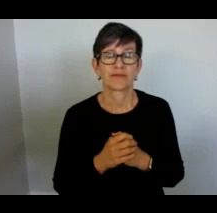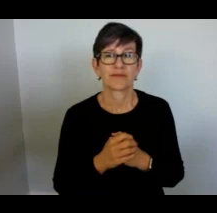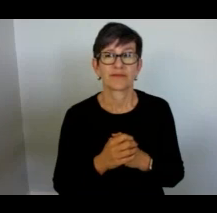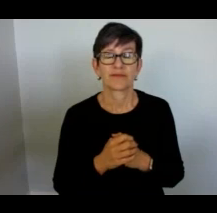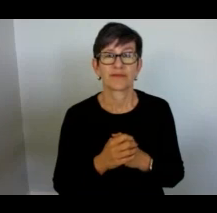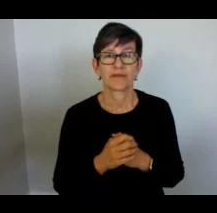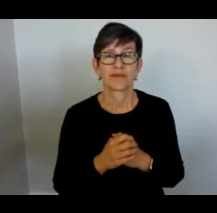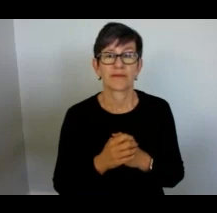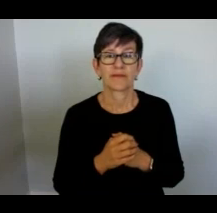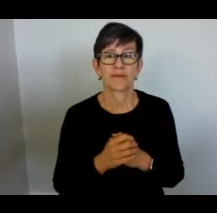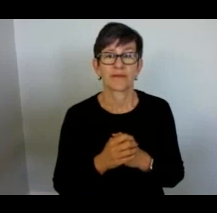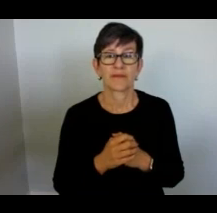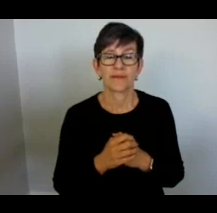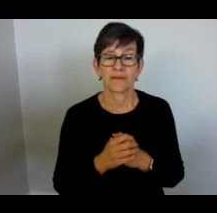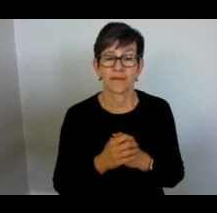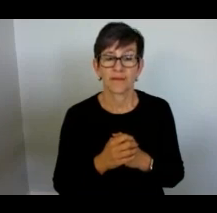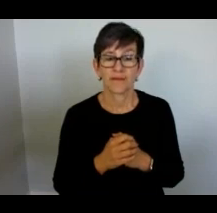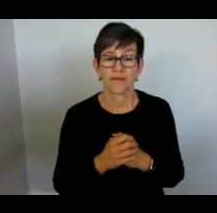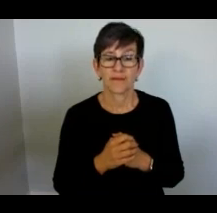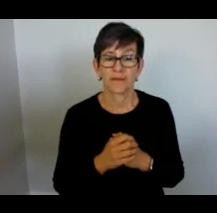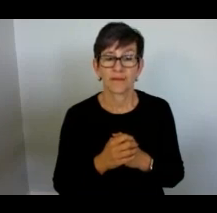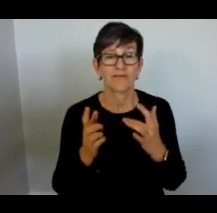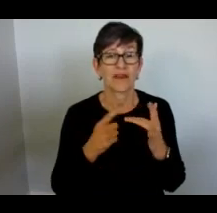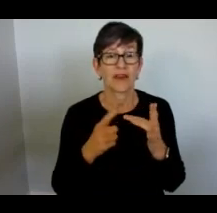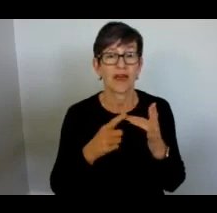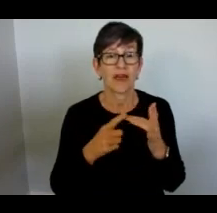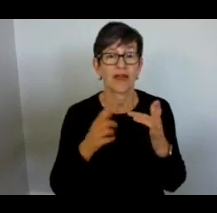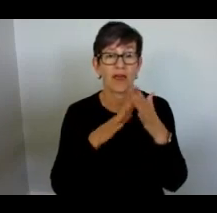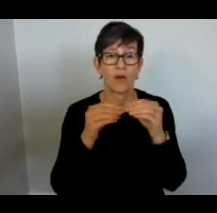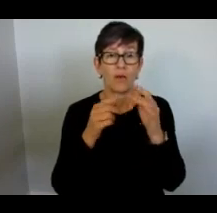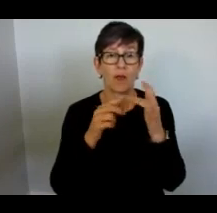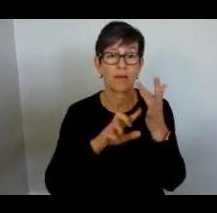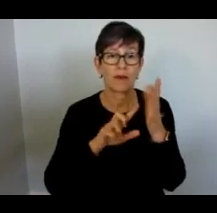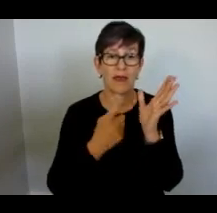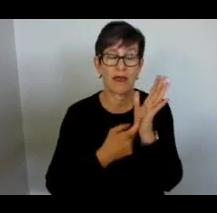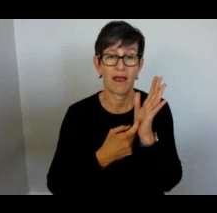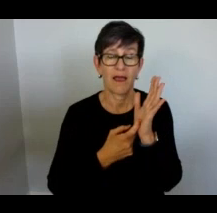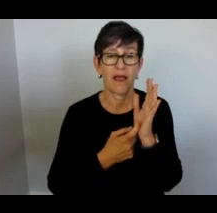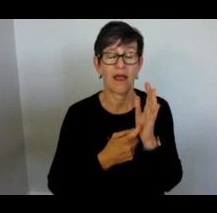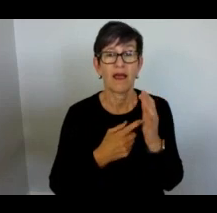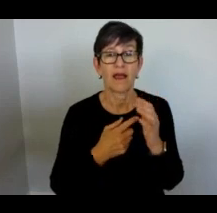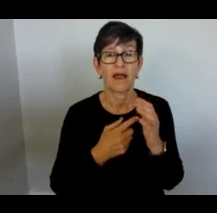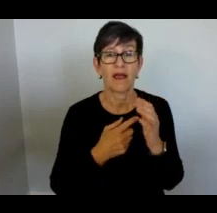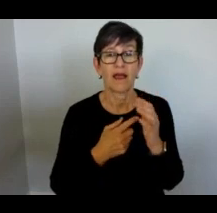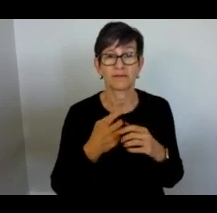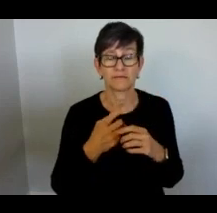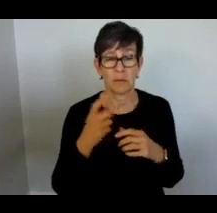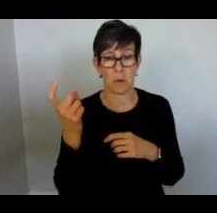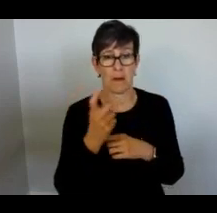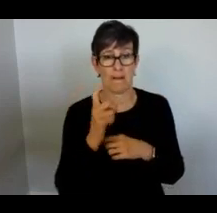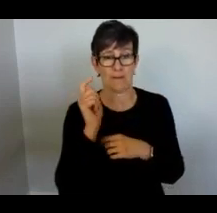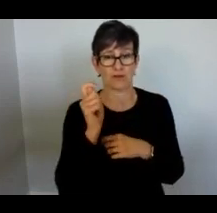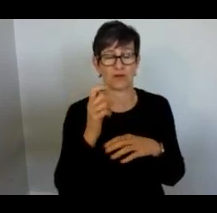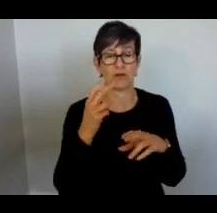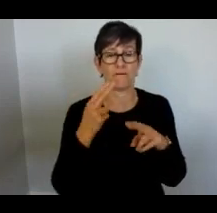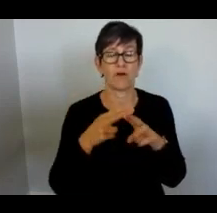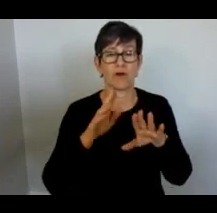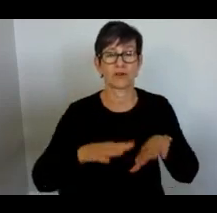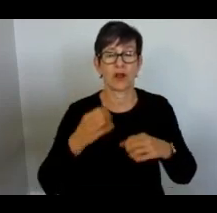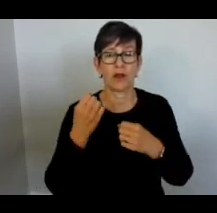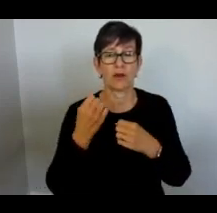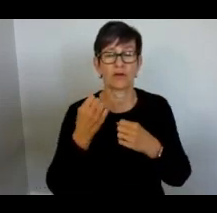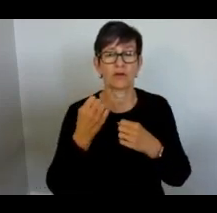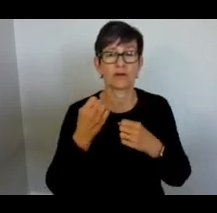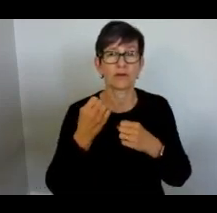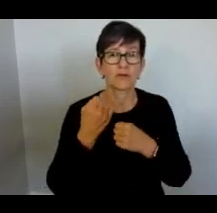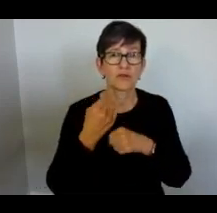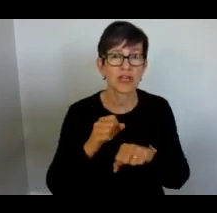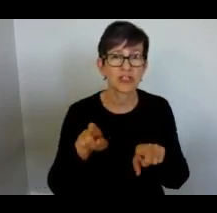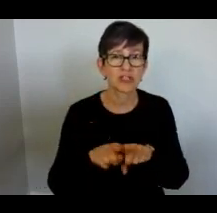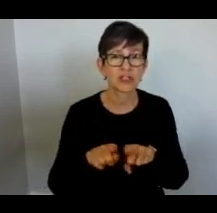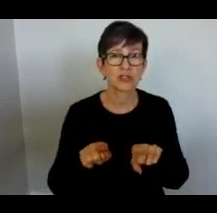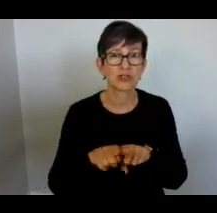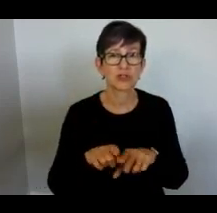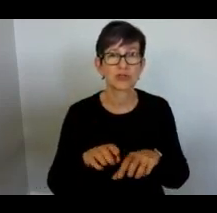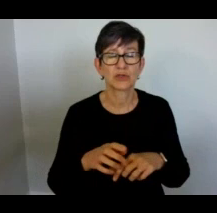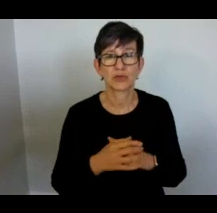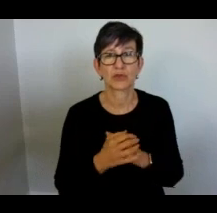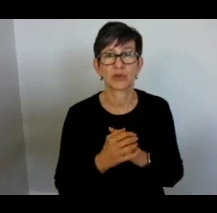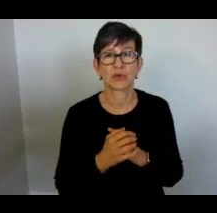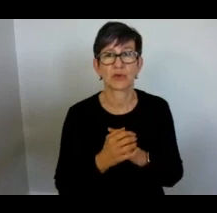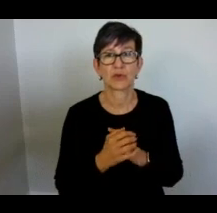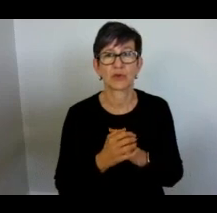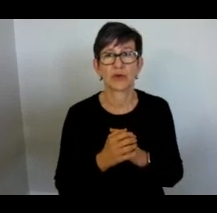another webinar coming up on child protection and the information for this is in the handout.